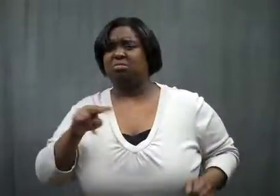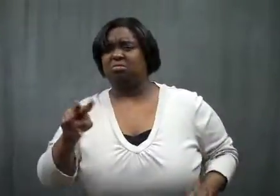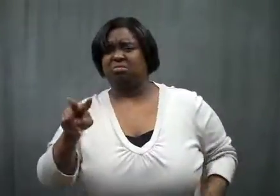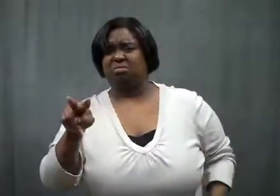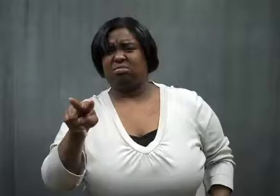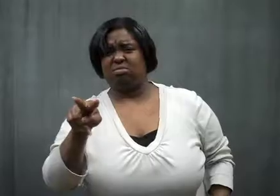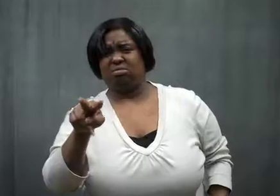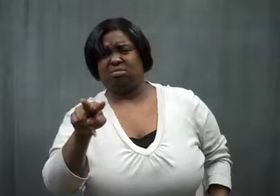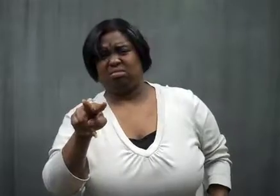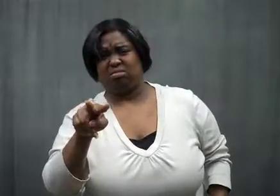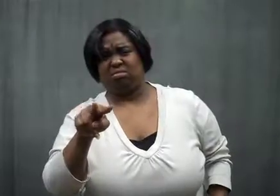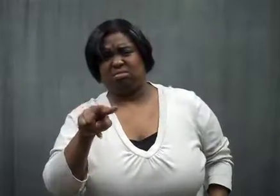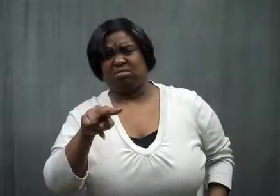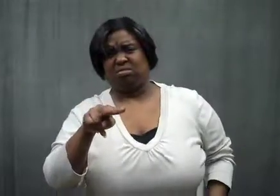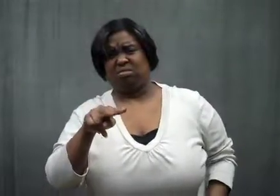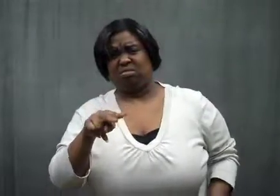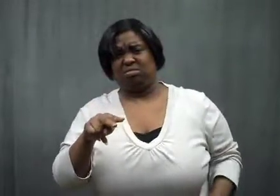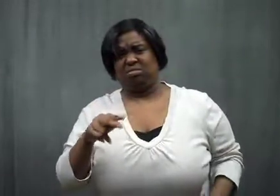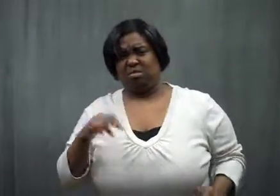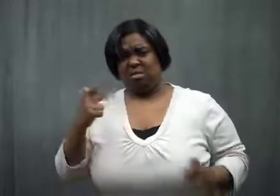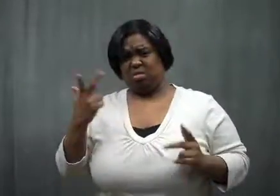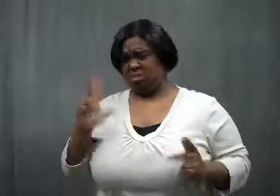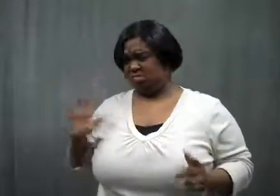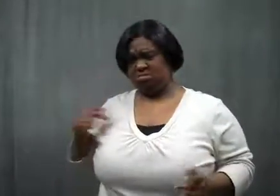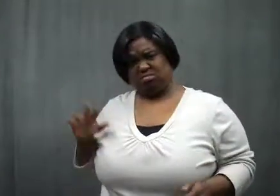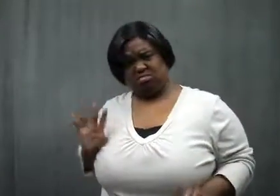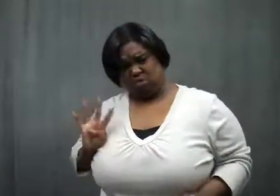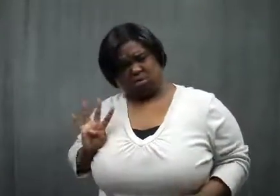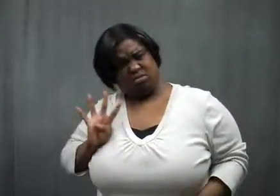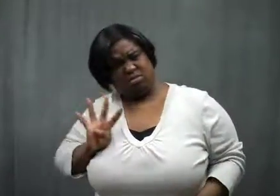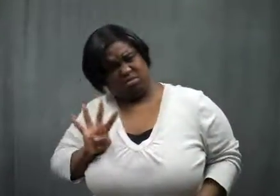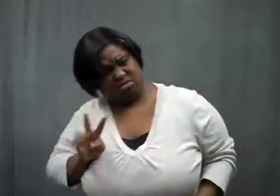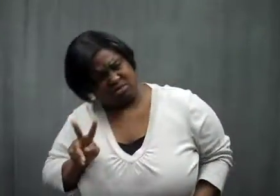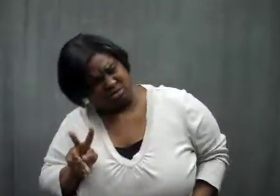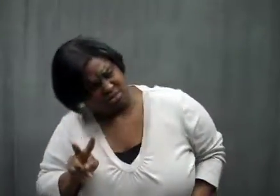There were four of us standing there, and we all watched her.